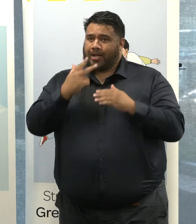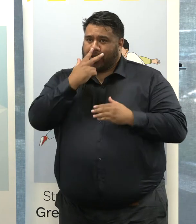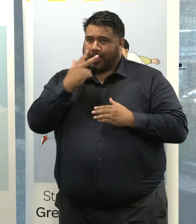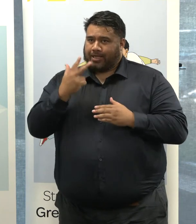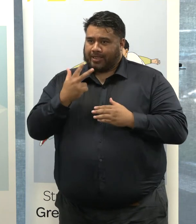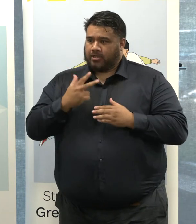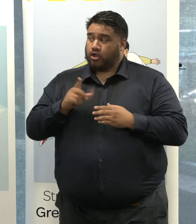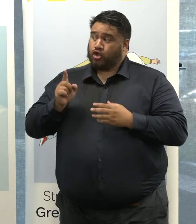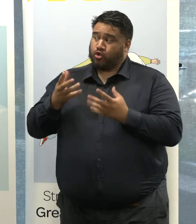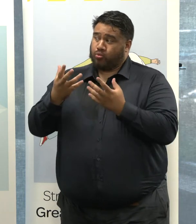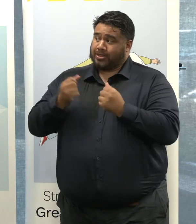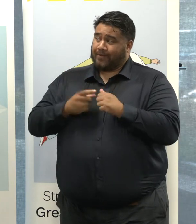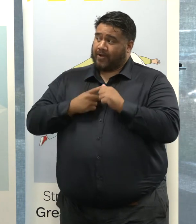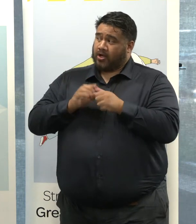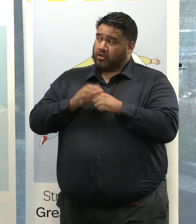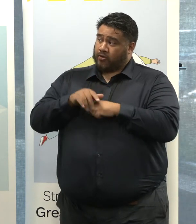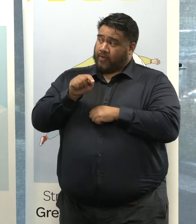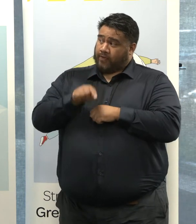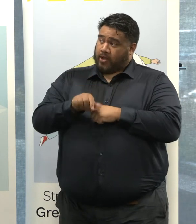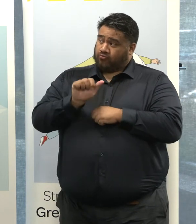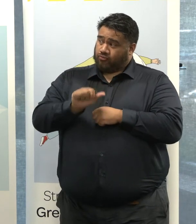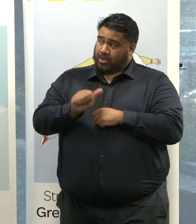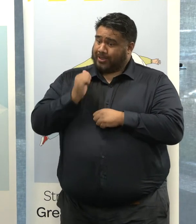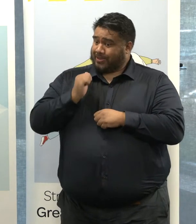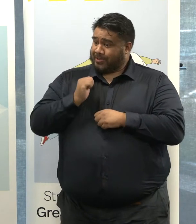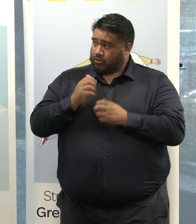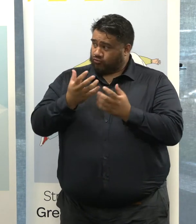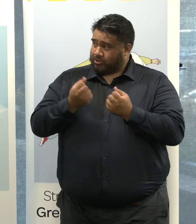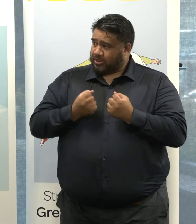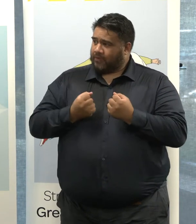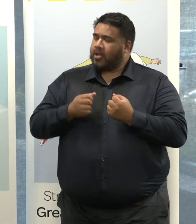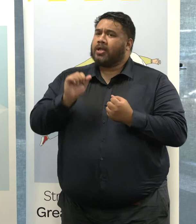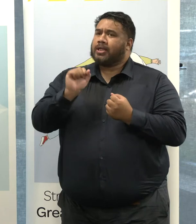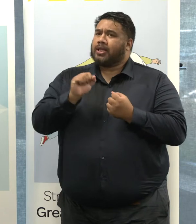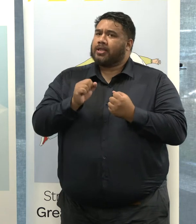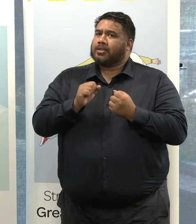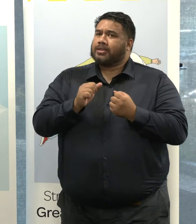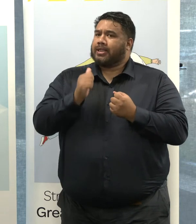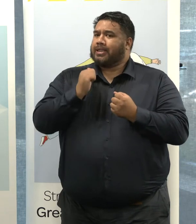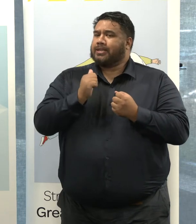Just on boosters four and 1,